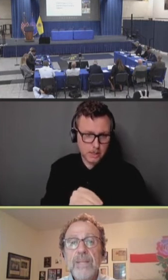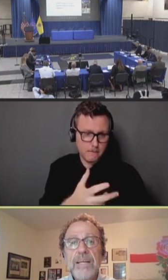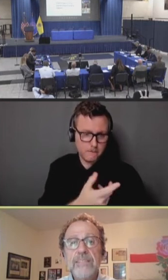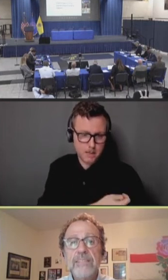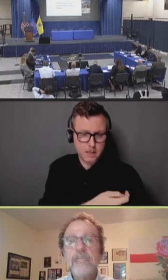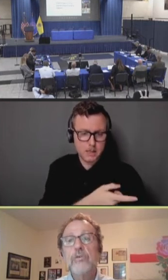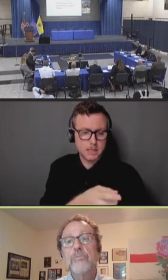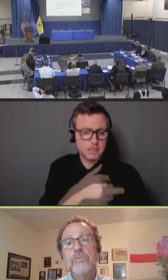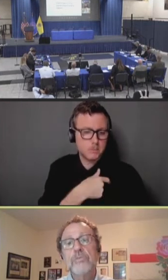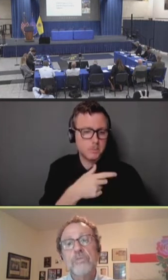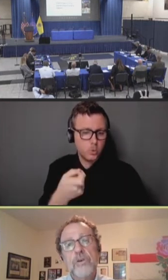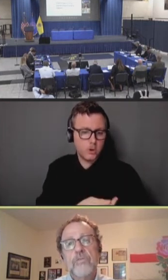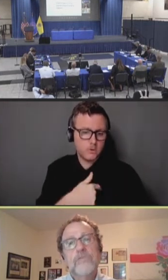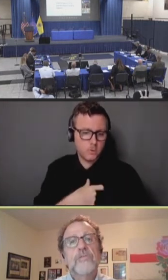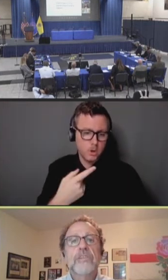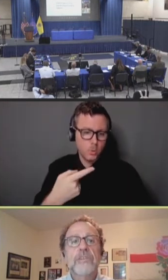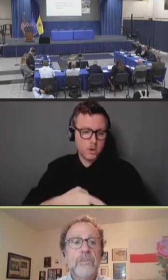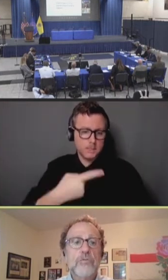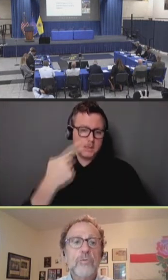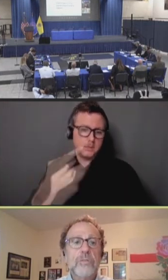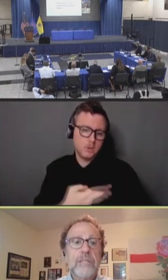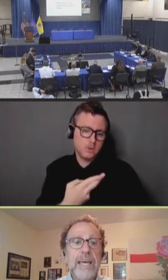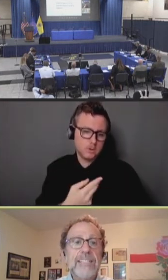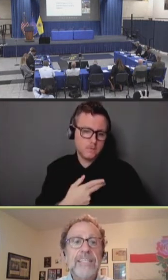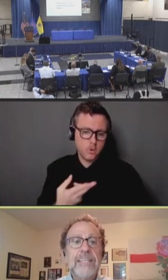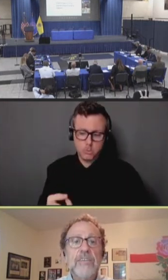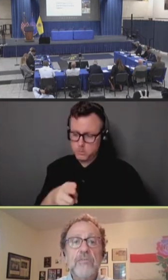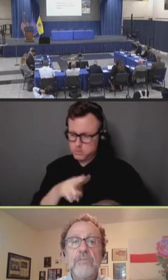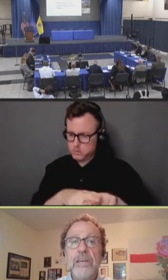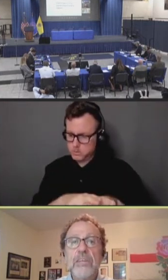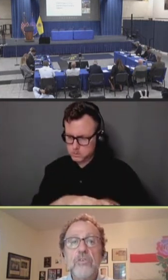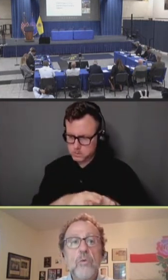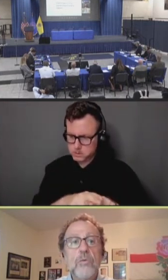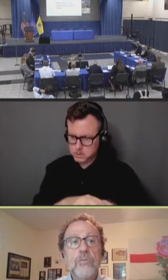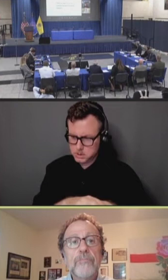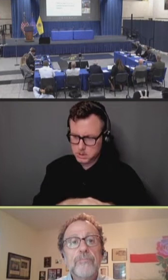as a single booster dose for individuals 18 years of age and older.